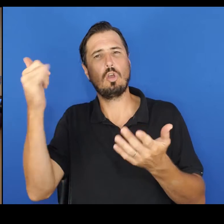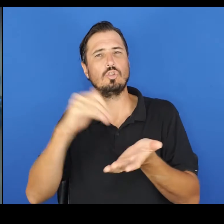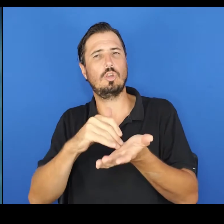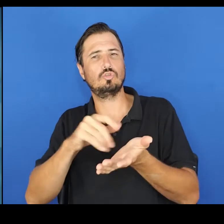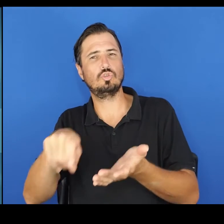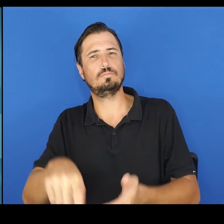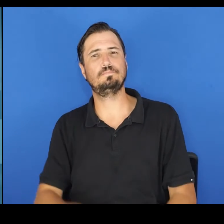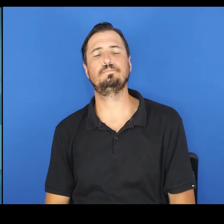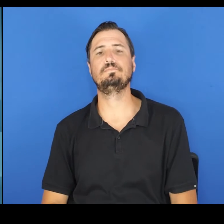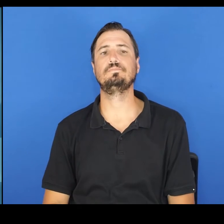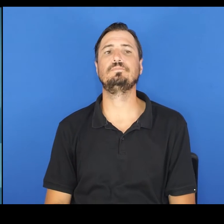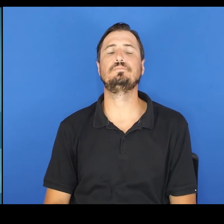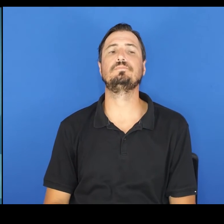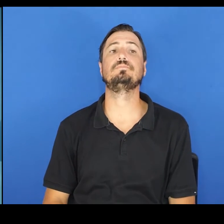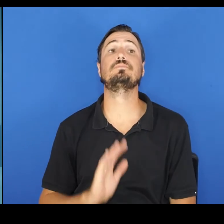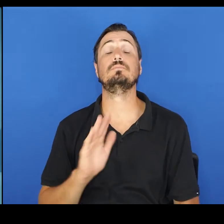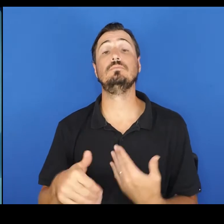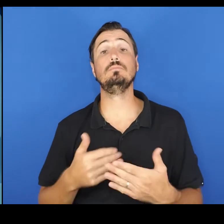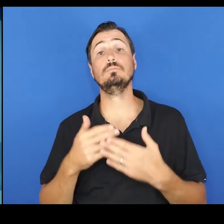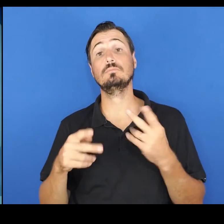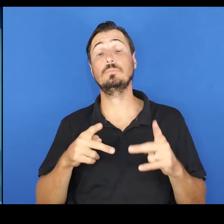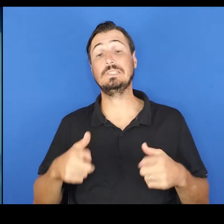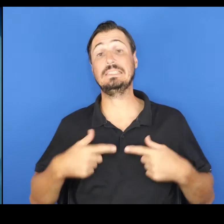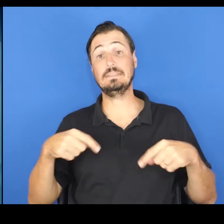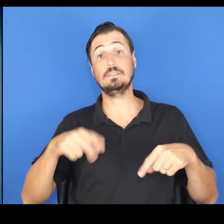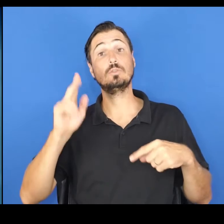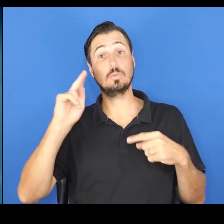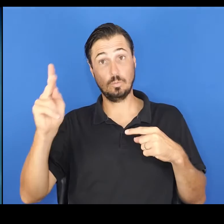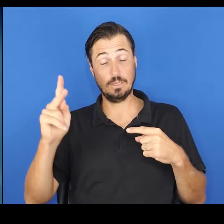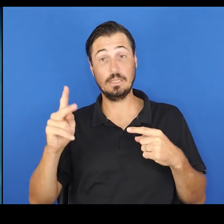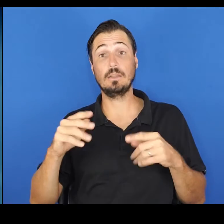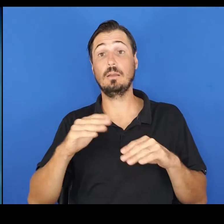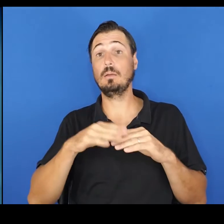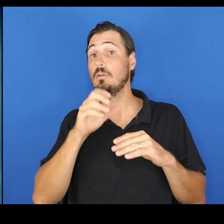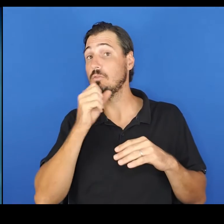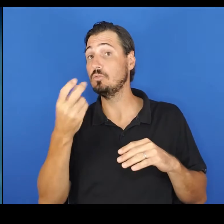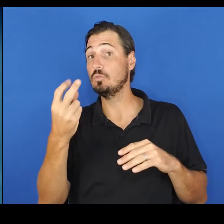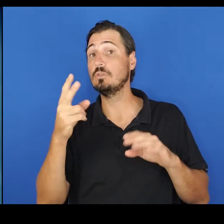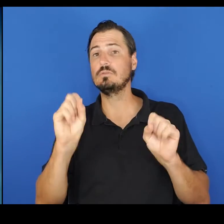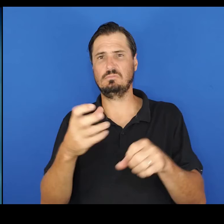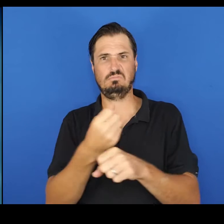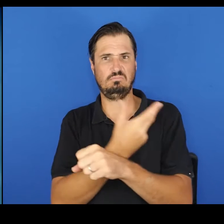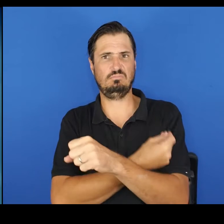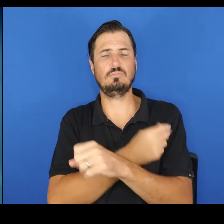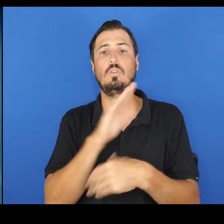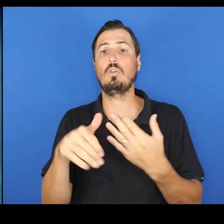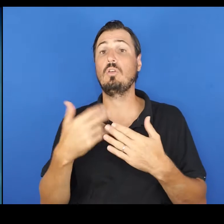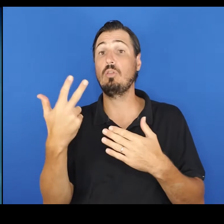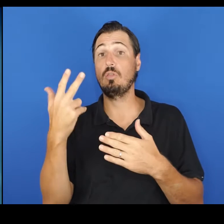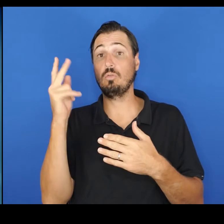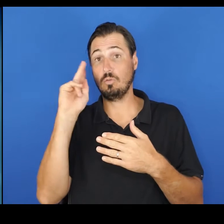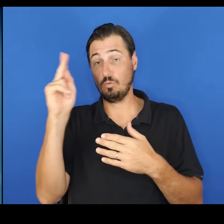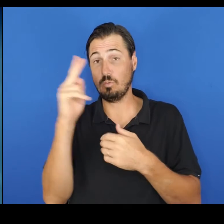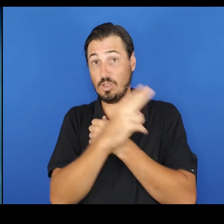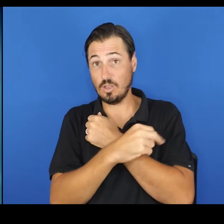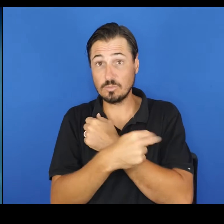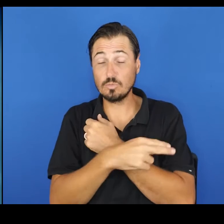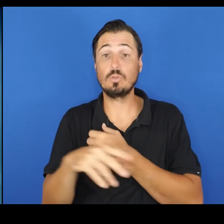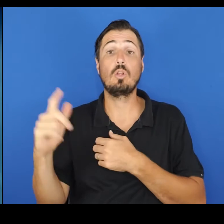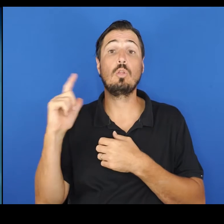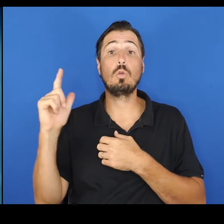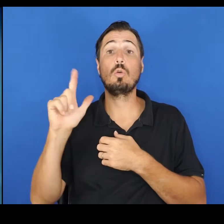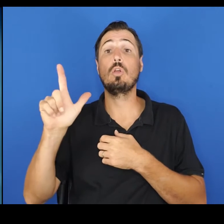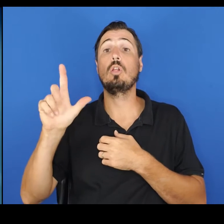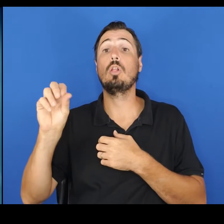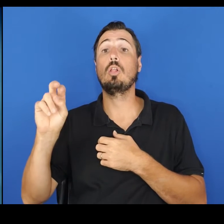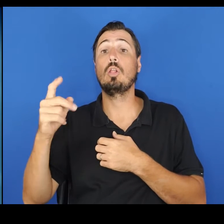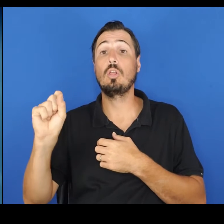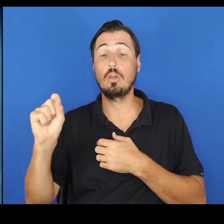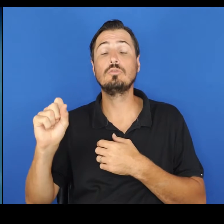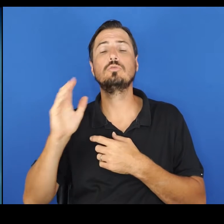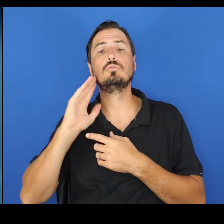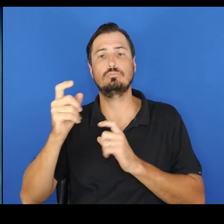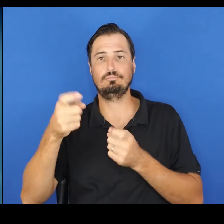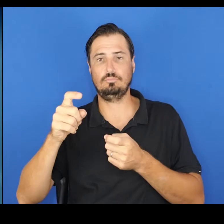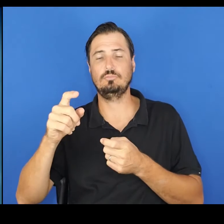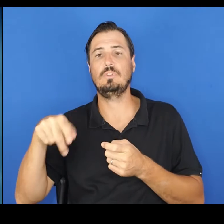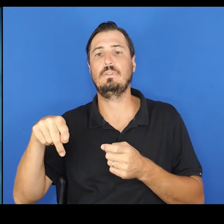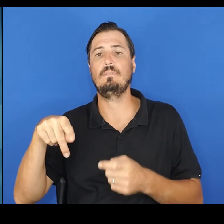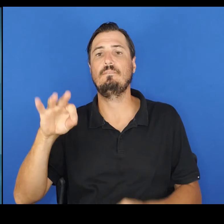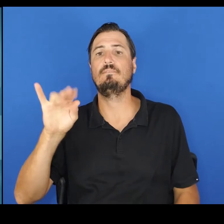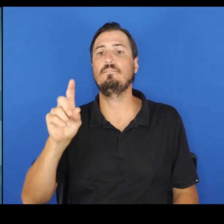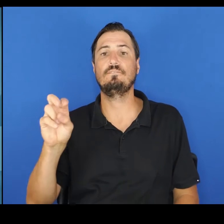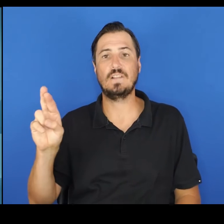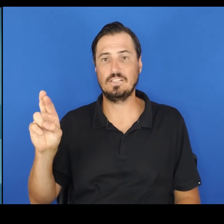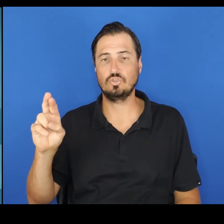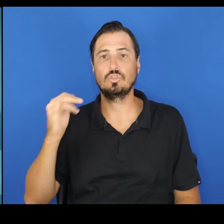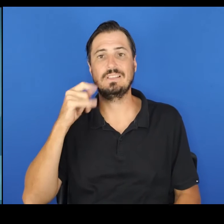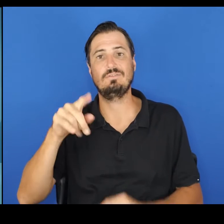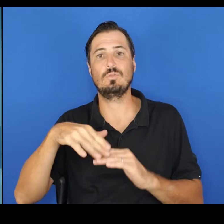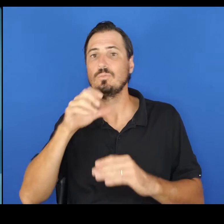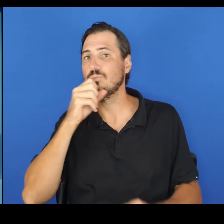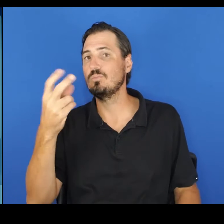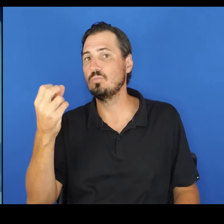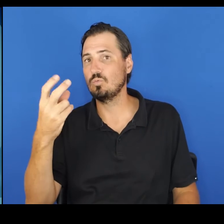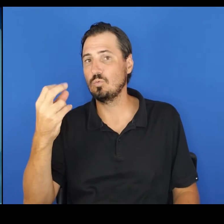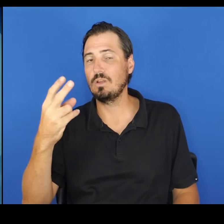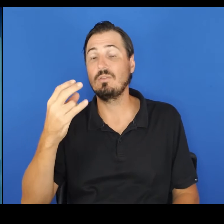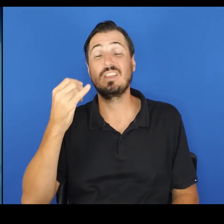All Kaua‘i residents age 12 and older are eligible to receive a vaccine. All three Kauai hospitals and Lihu`e Longs are administering the Pfizer vaccine to people aged 12 and older. Minors ages